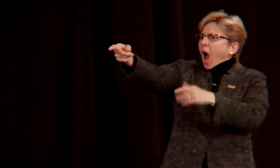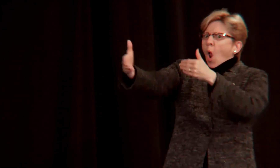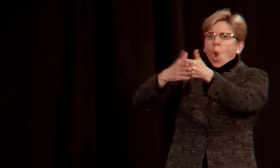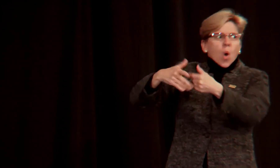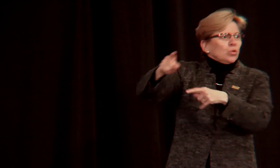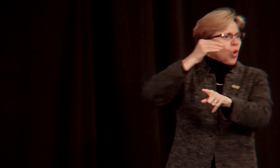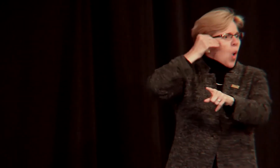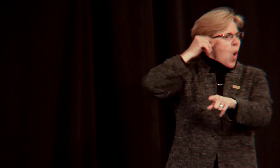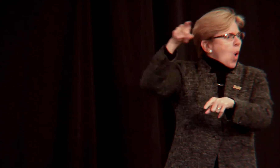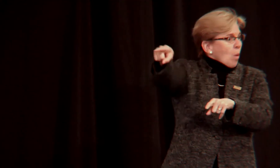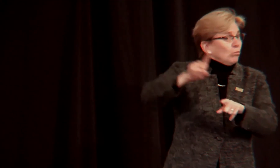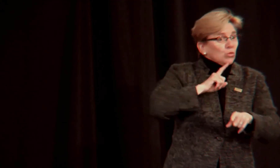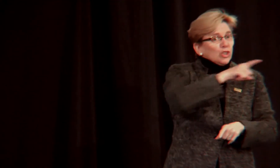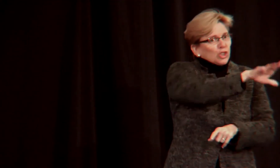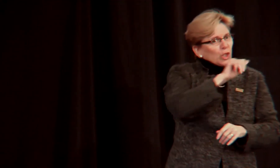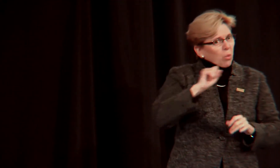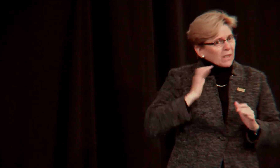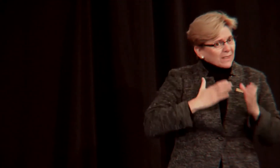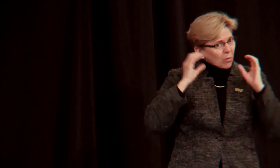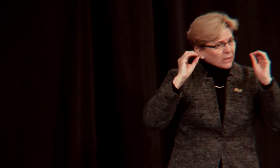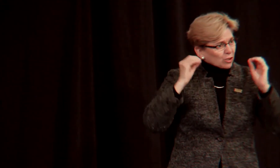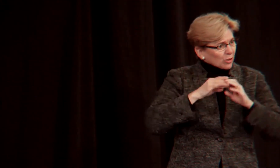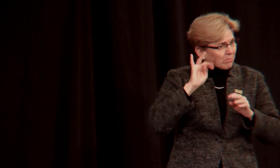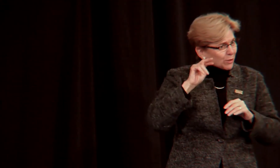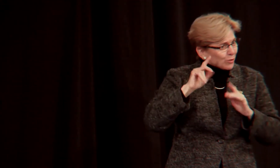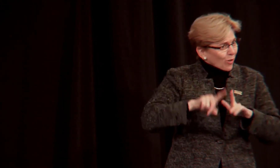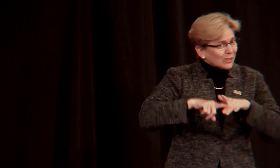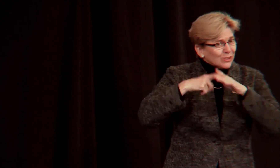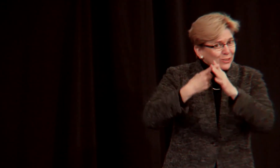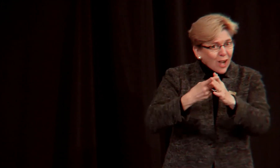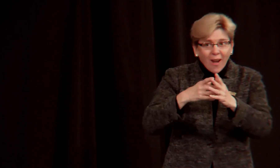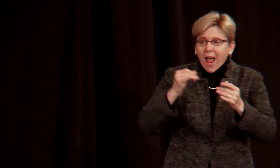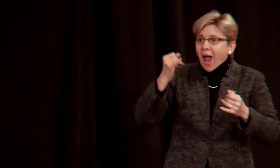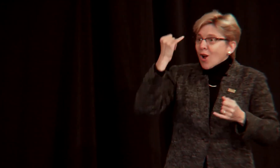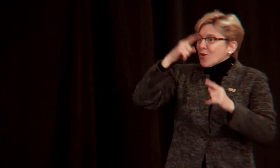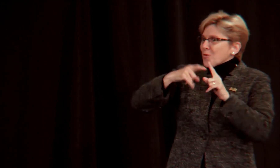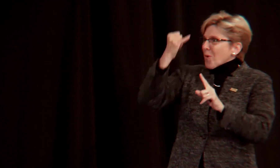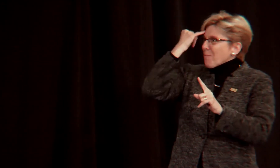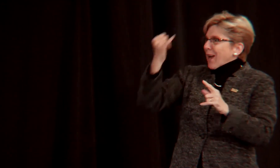establish bilingual education there and since Indiana was close to Minnesota,